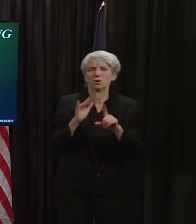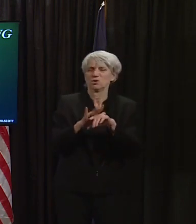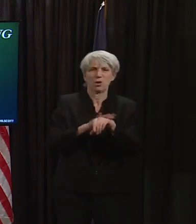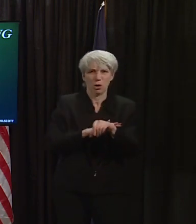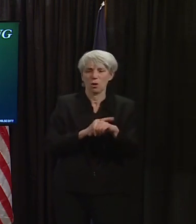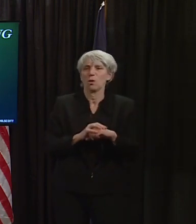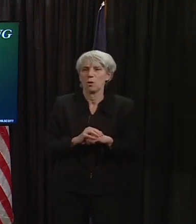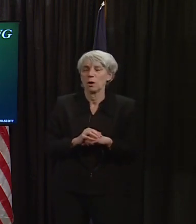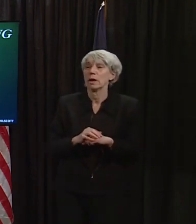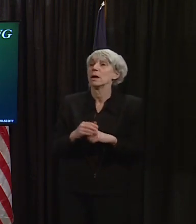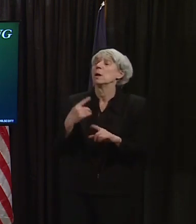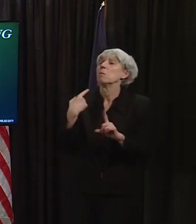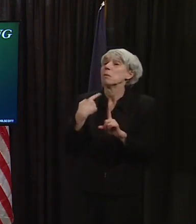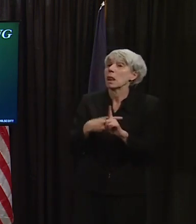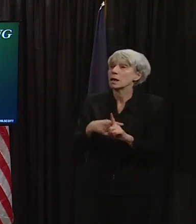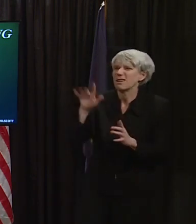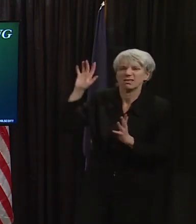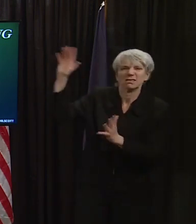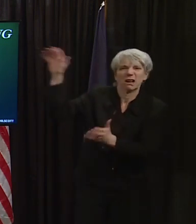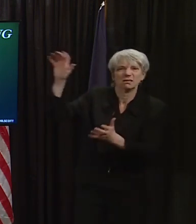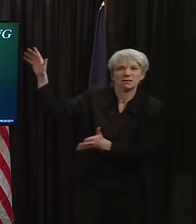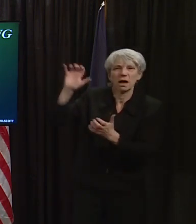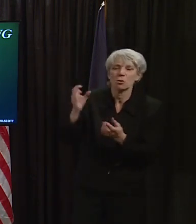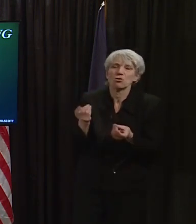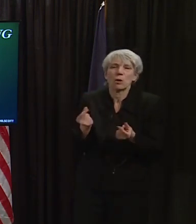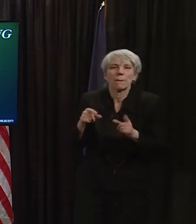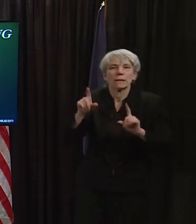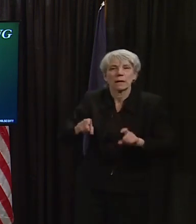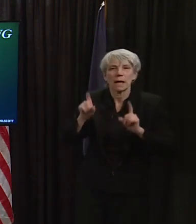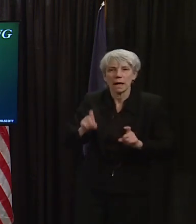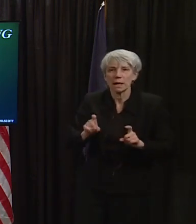those who need to stay home and reduce the risk of further spread.